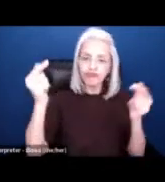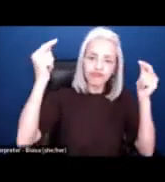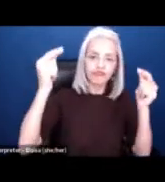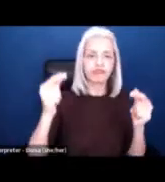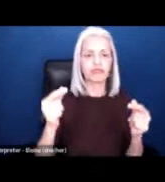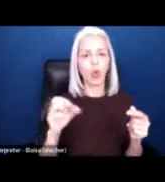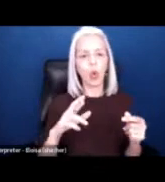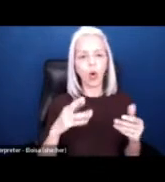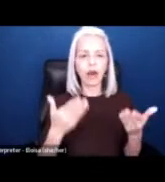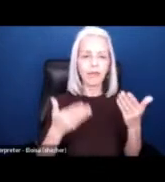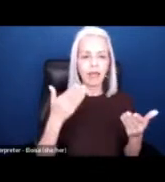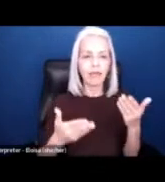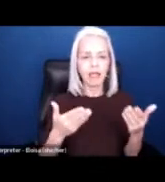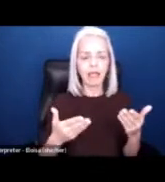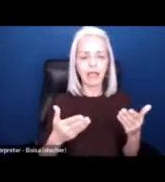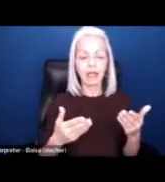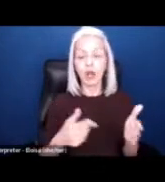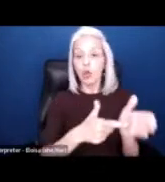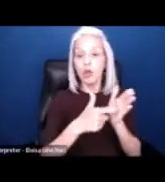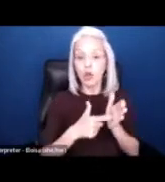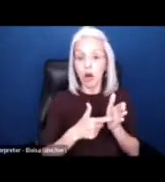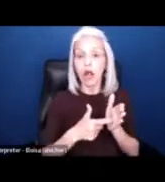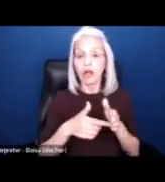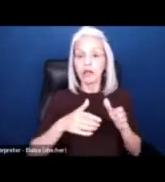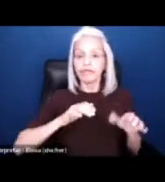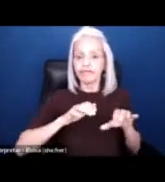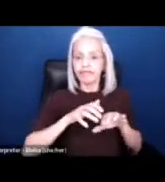or maybe it actually required somebody to be revived via CPR.